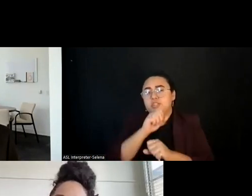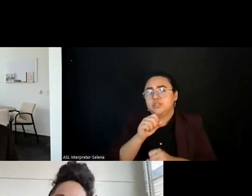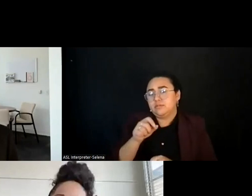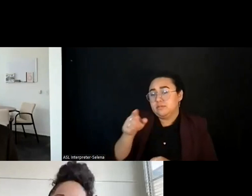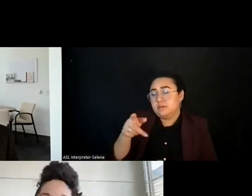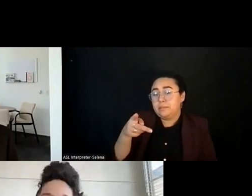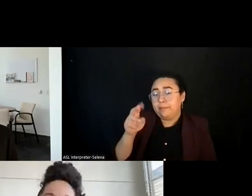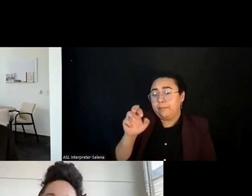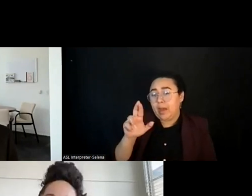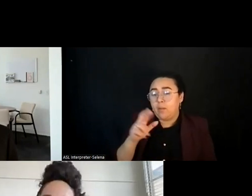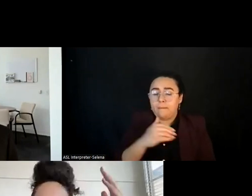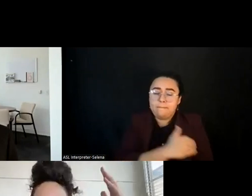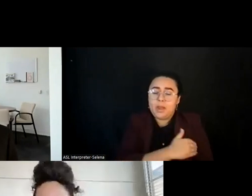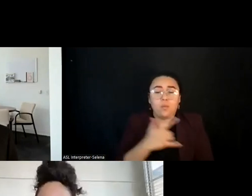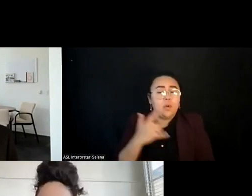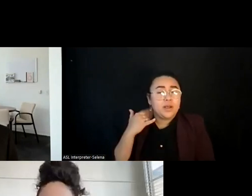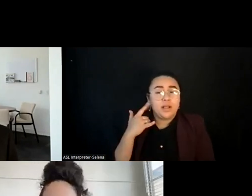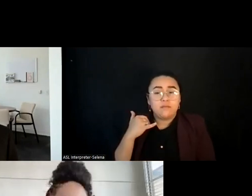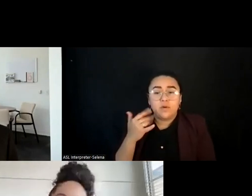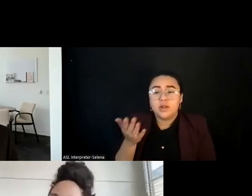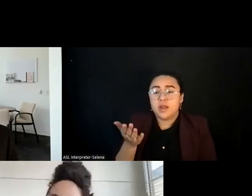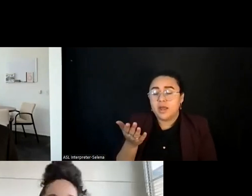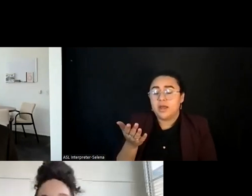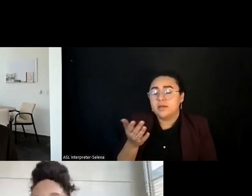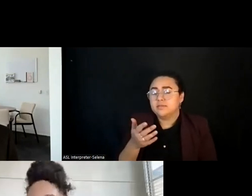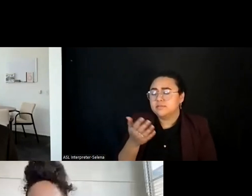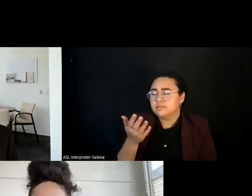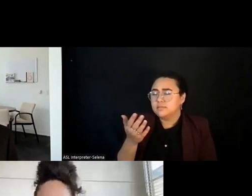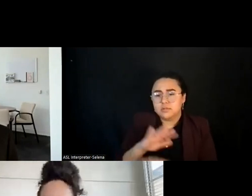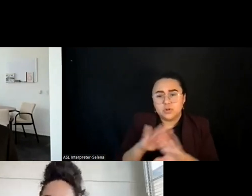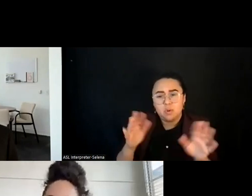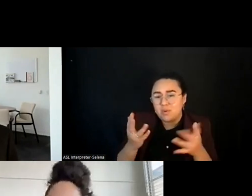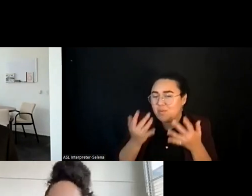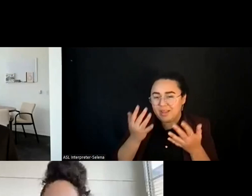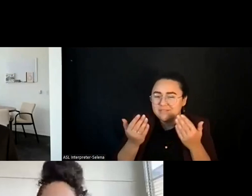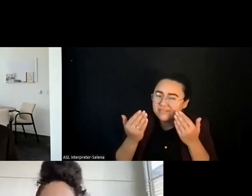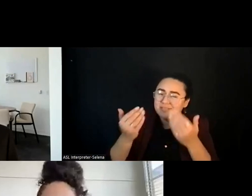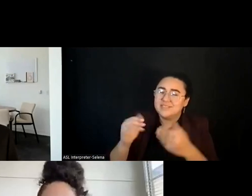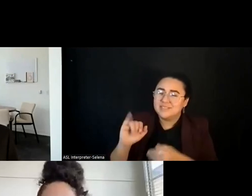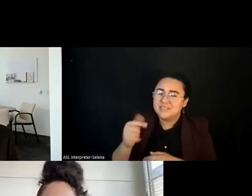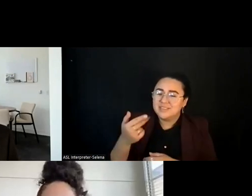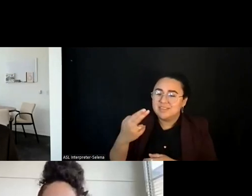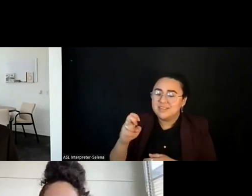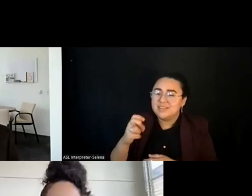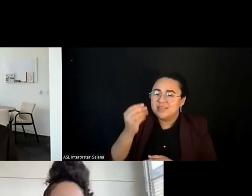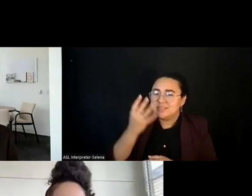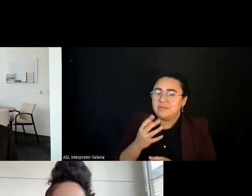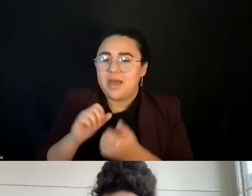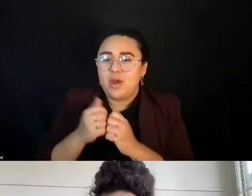And so without further ado, Junkee like tell us how it looks on the ground. Thank you, Victoria.